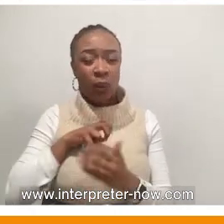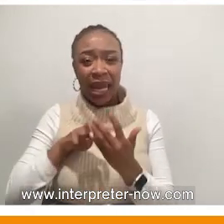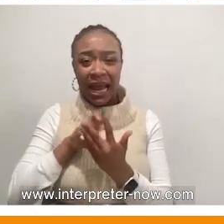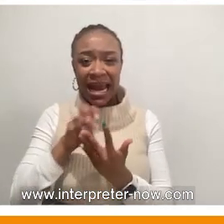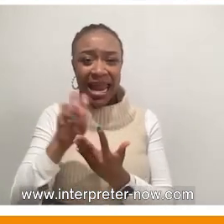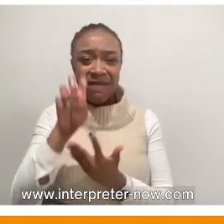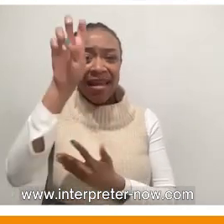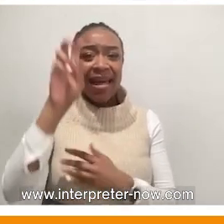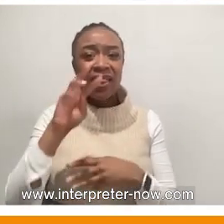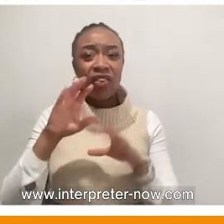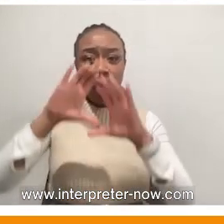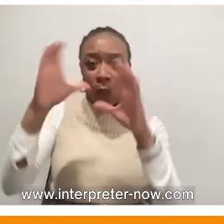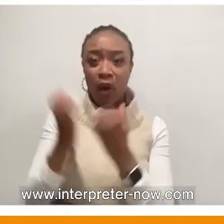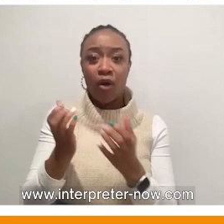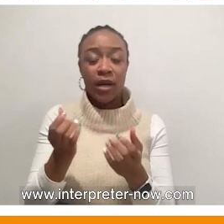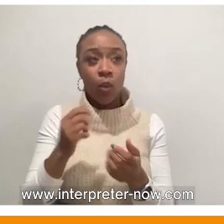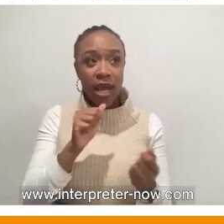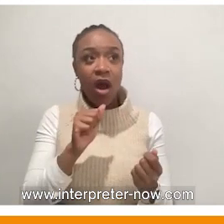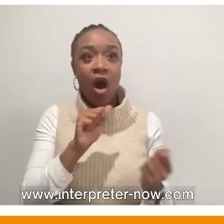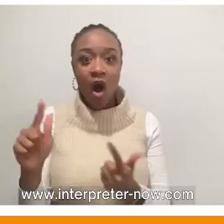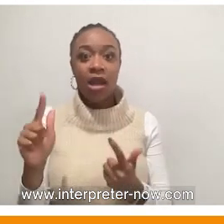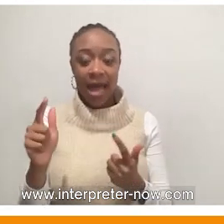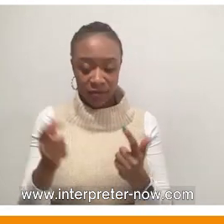the world. Yeah, there's a lot that we all have to undo.